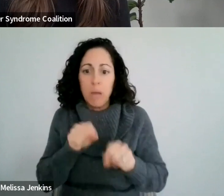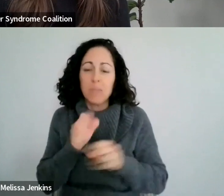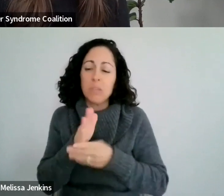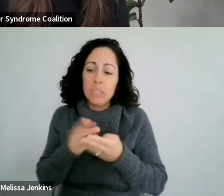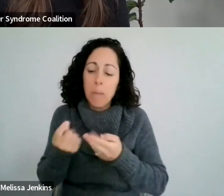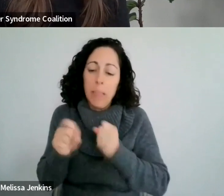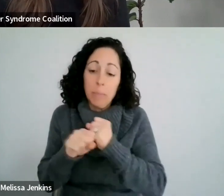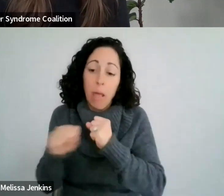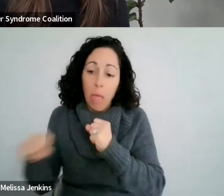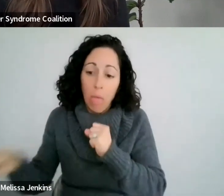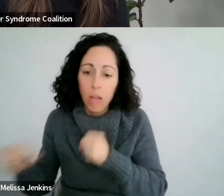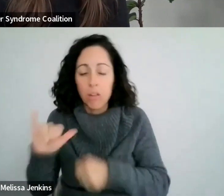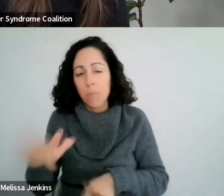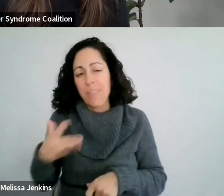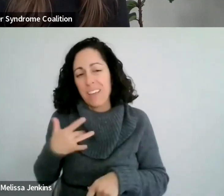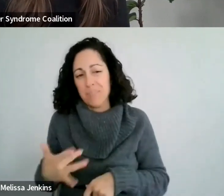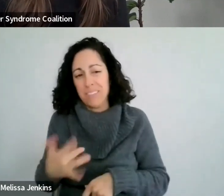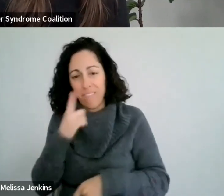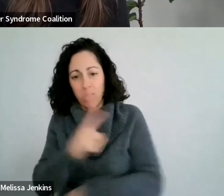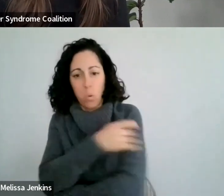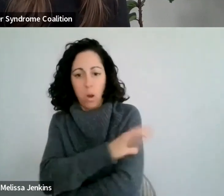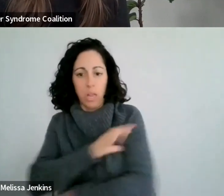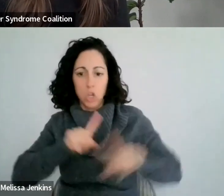normal for clinical research.